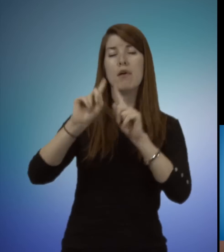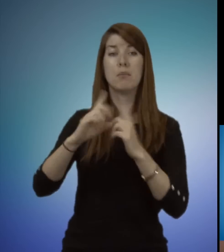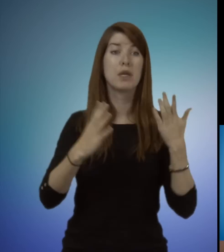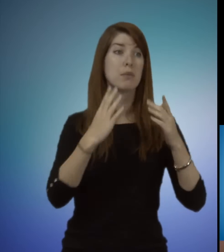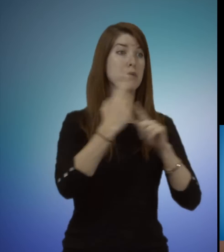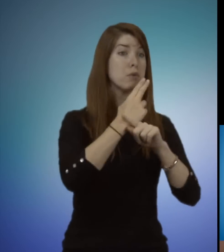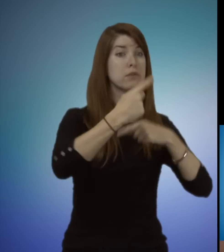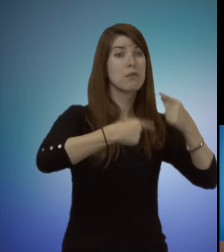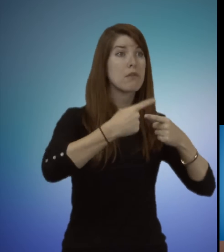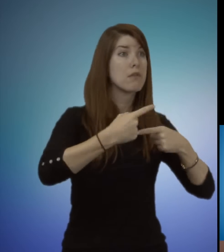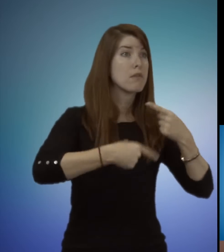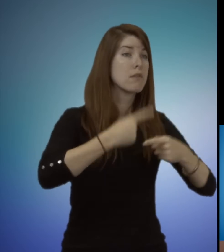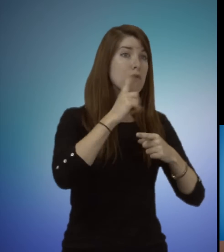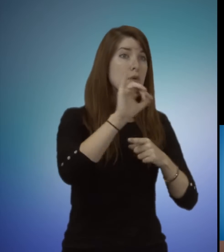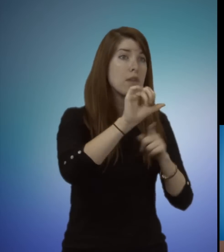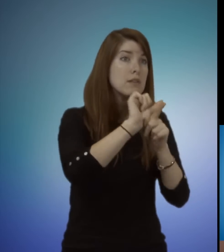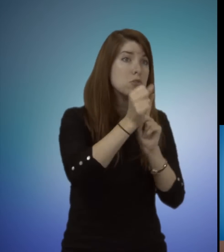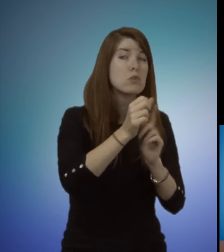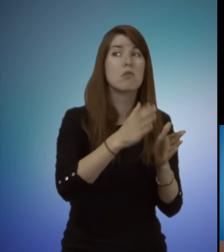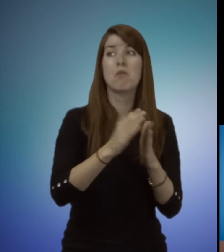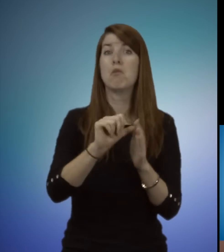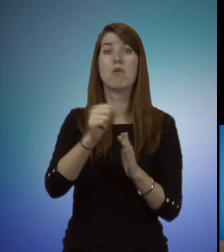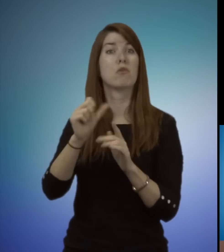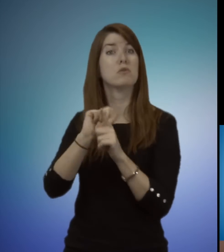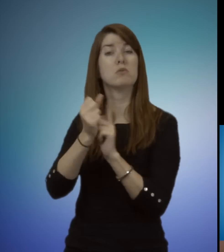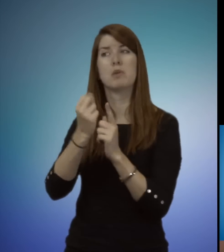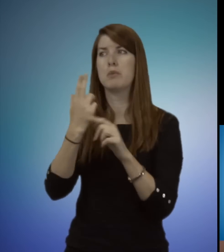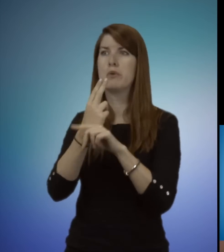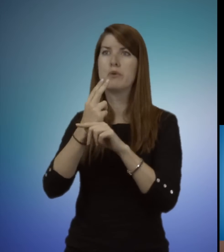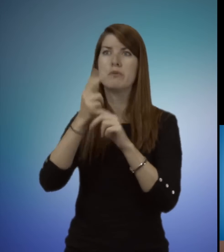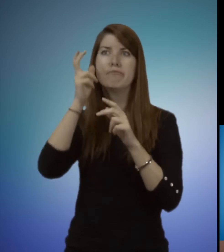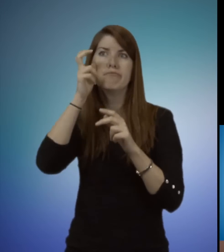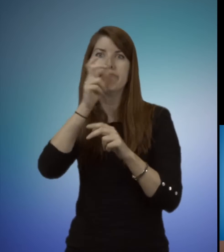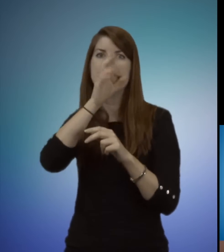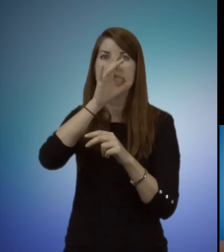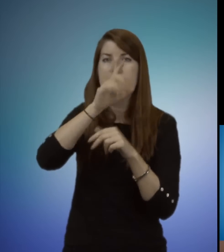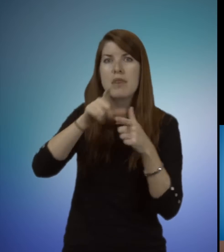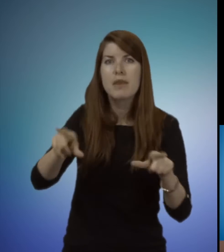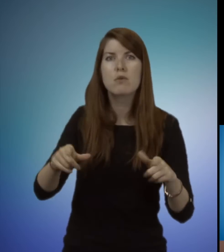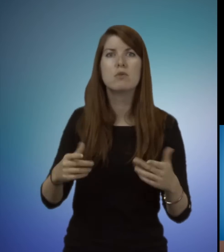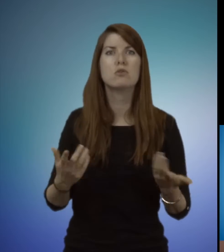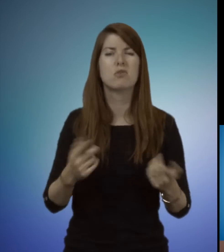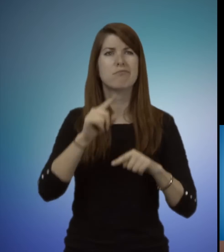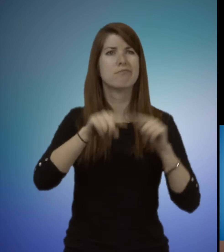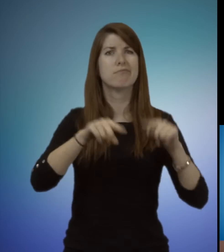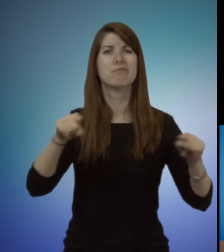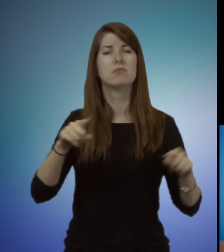They may use sign language in some situations. They may use listening and spoken language in other situations.